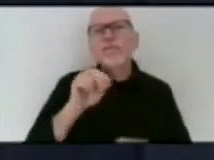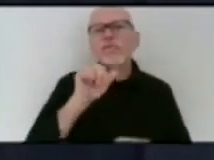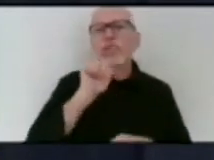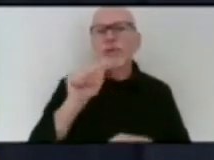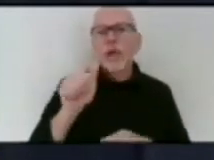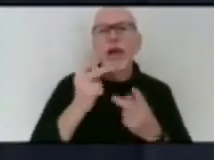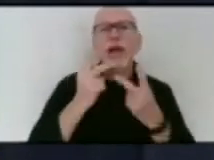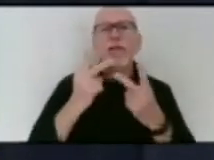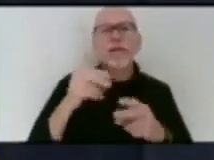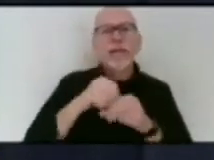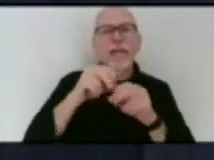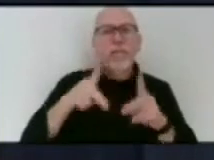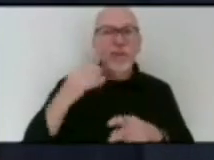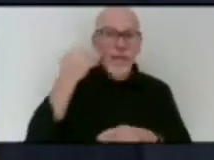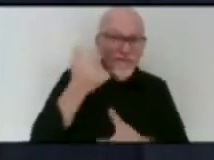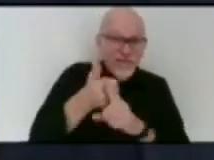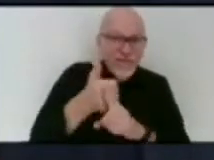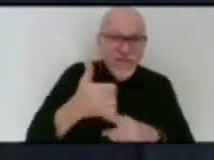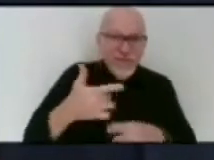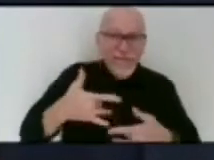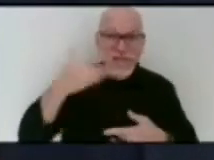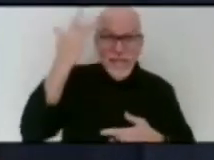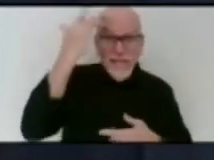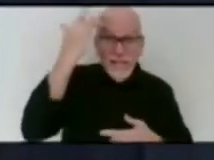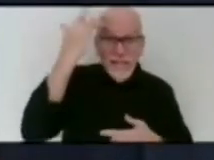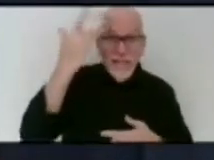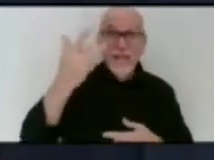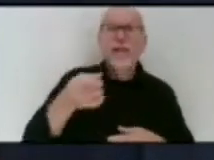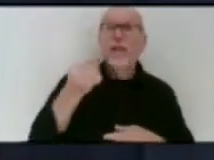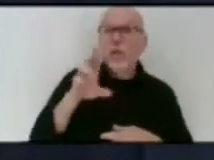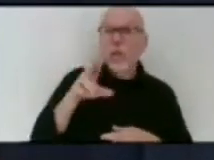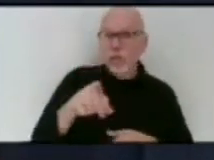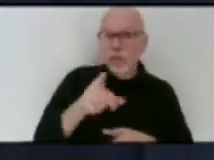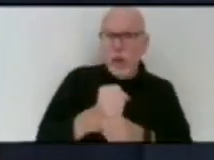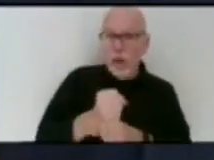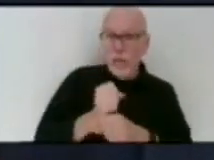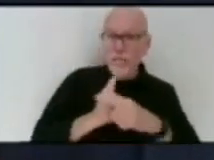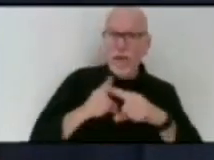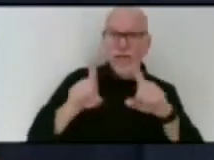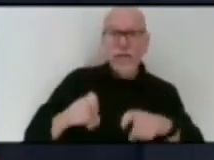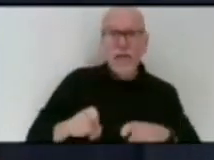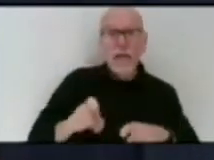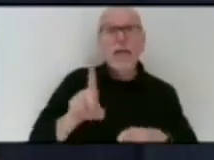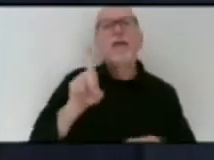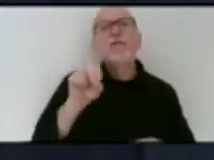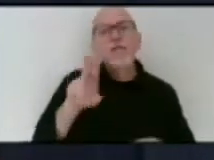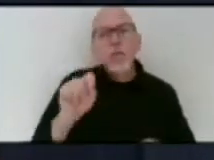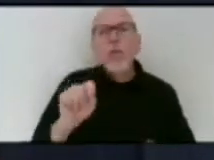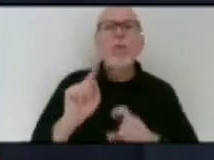are symptomatic or have received a positive co vid test and where the face